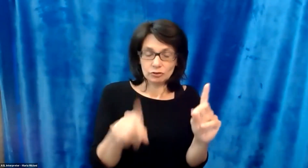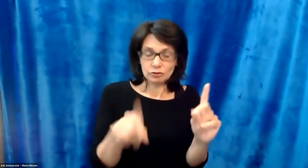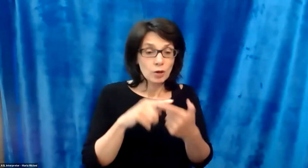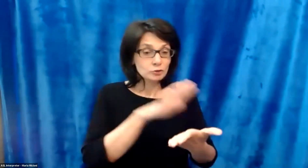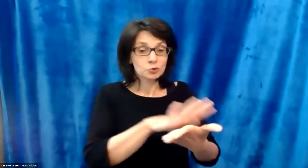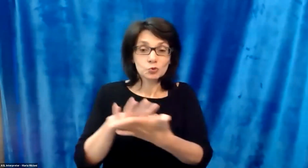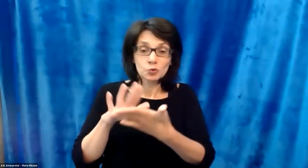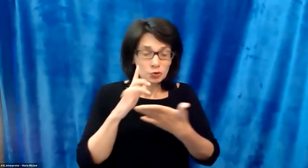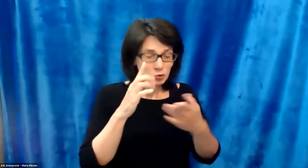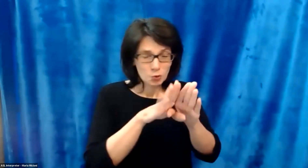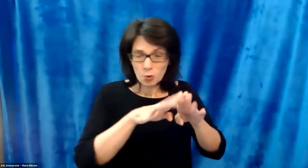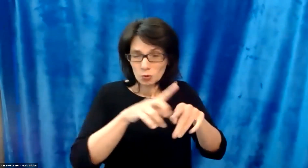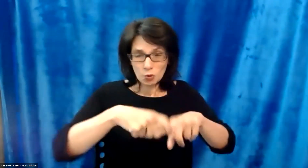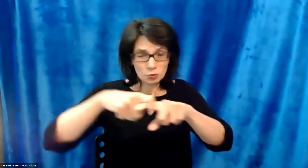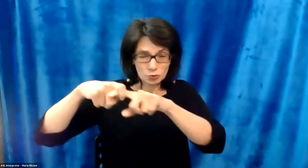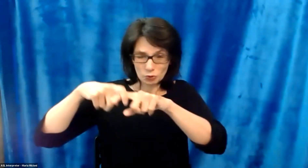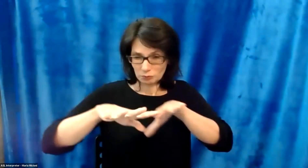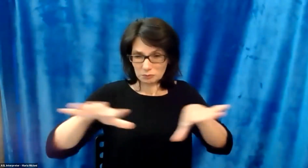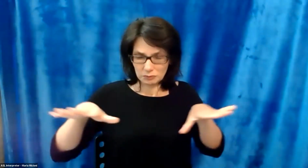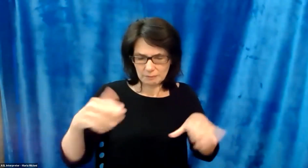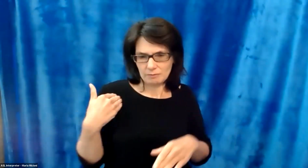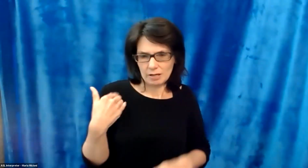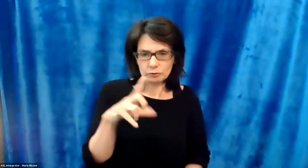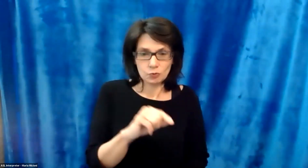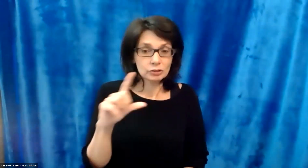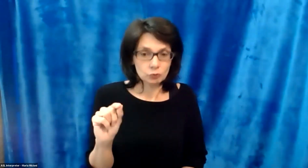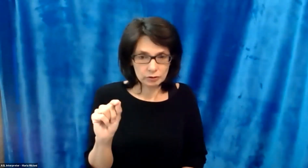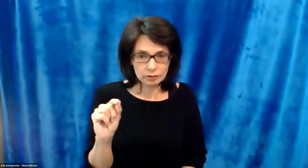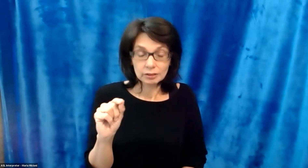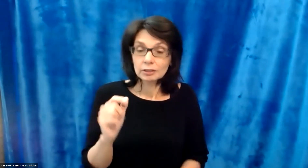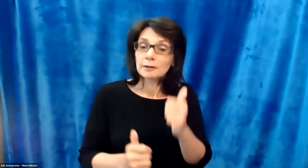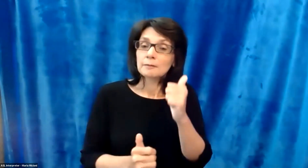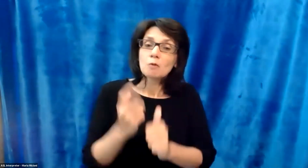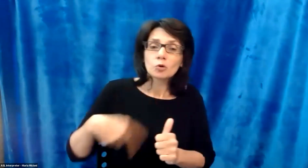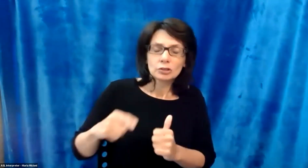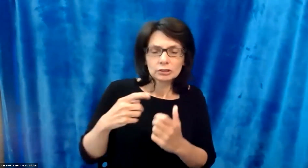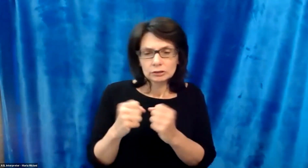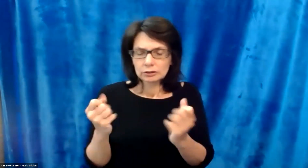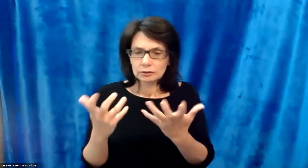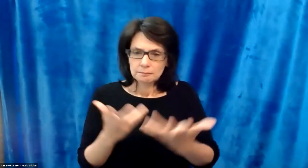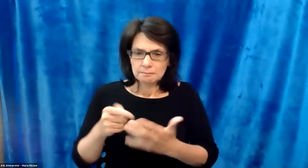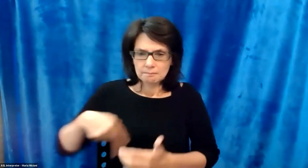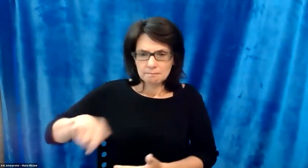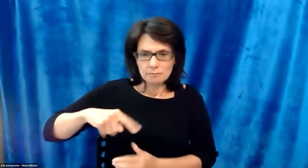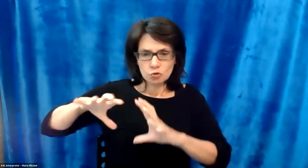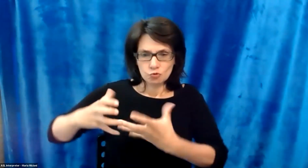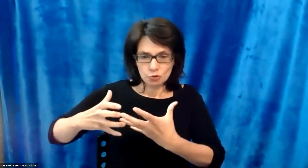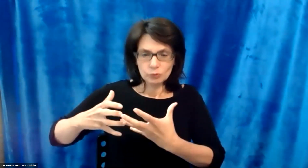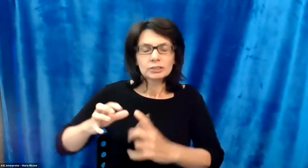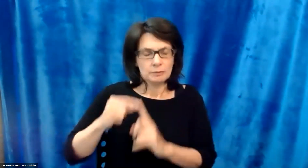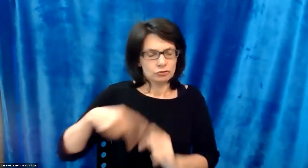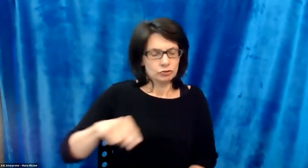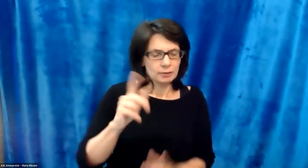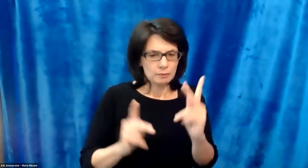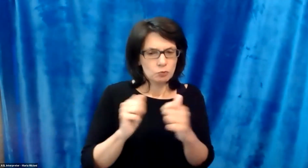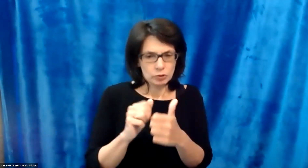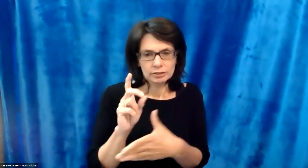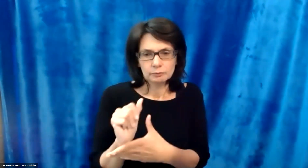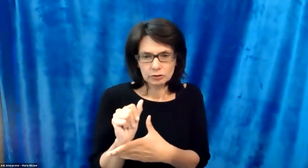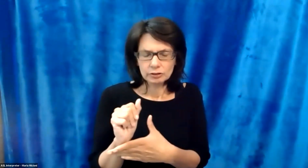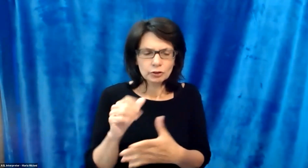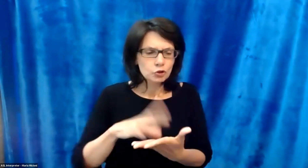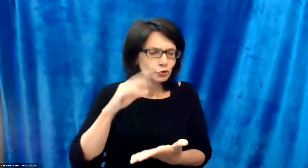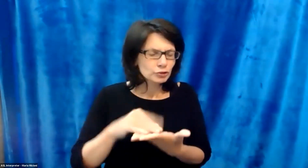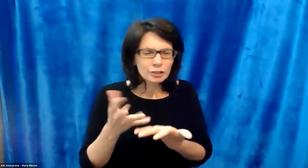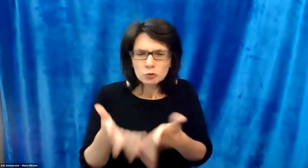Norway/Camilla Helgo Fossberg: This made the most vulnerable groups such as children with disabilities, even more at risk of learning loss abuse and exclusion.